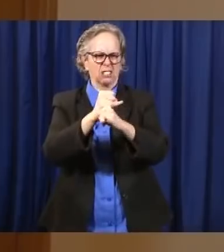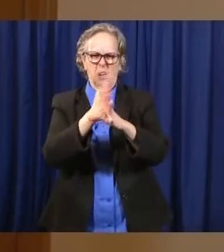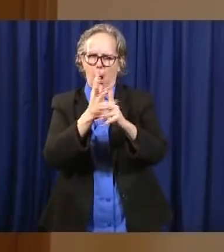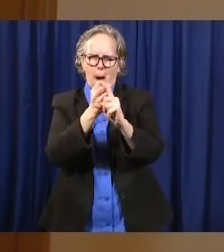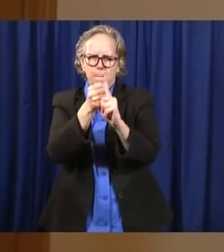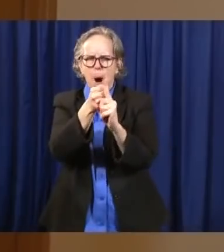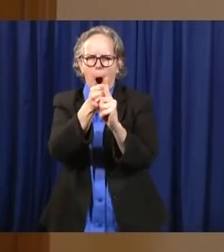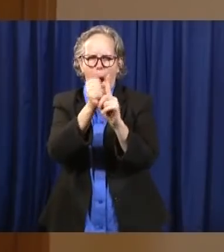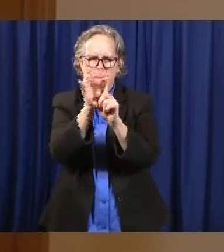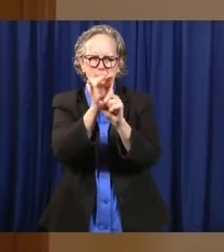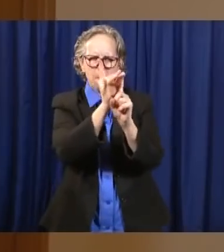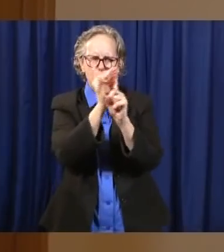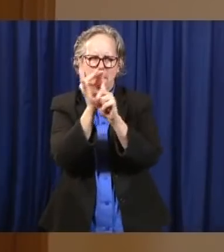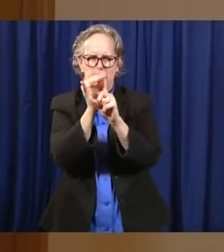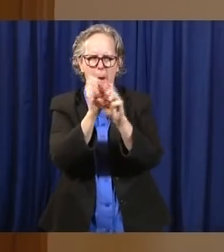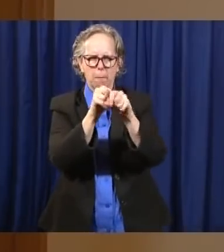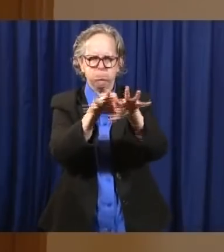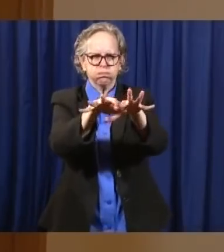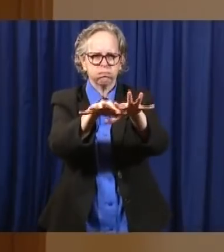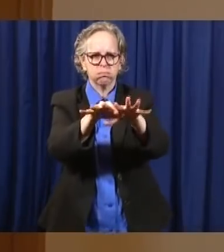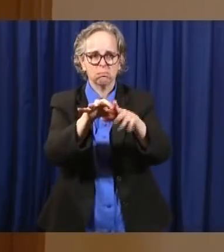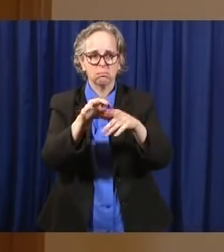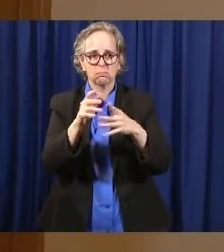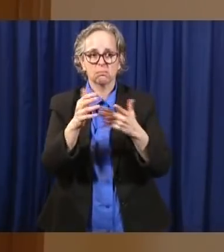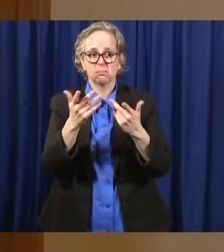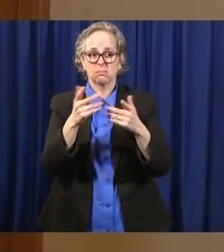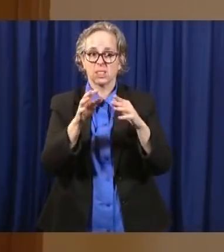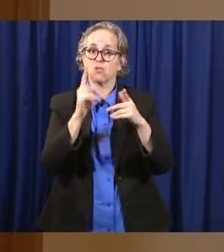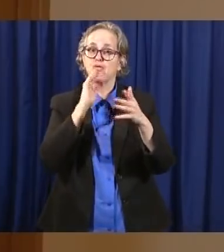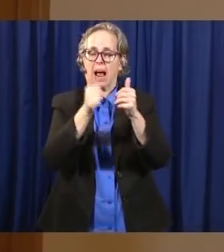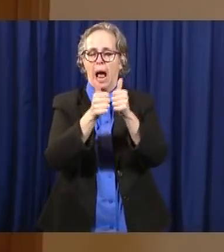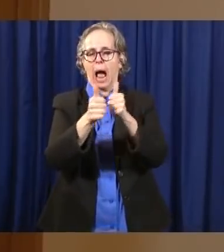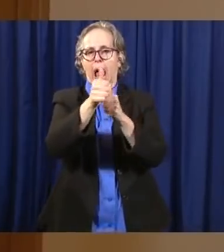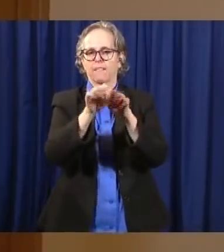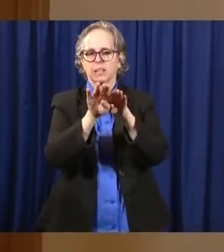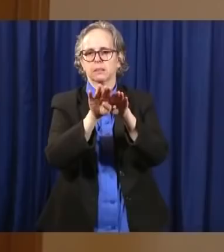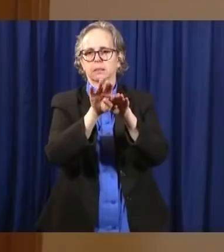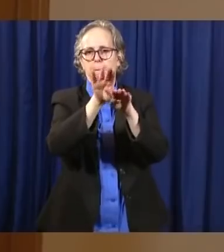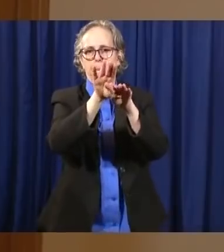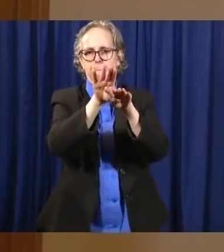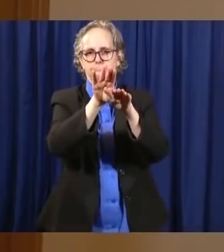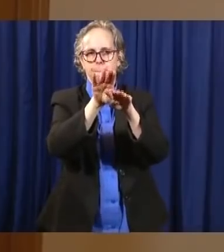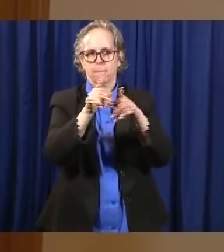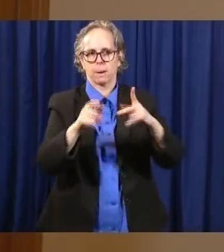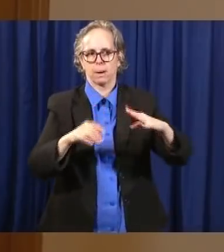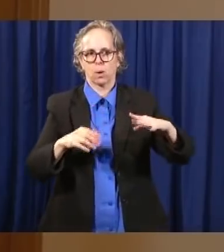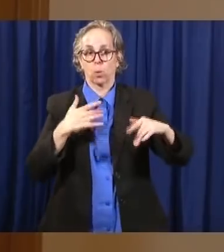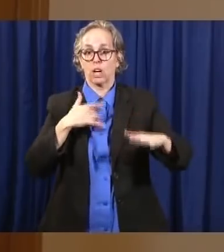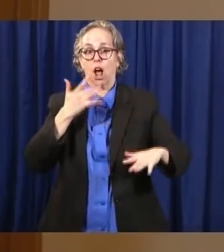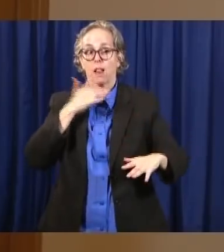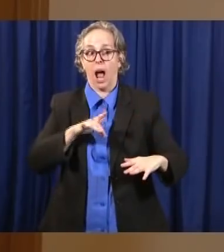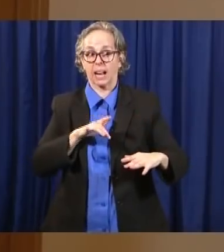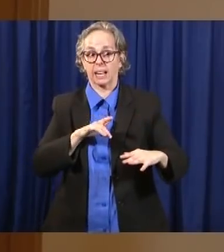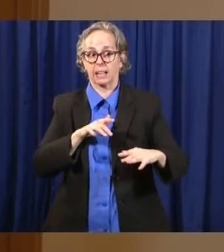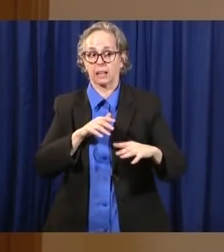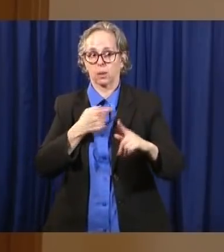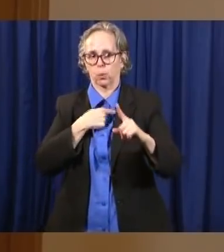WERE SPREADING IT. WE SAW AREAS WITH INTERNATIONAL AIRPORTS AND TRAVEL. WE KNOW THOSE CITIES ARE HARDER HIT. PLACES LIKE DETROIT.